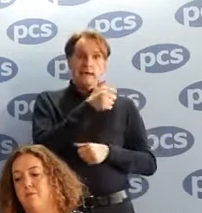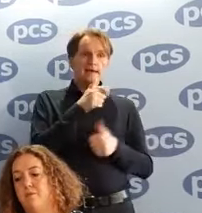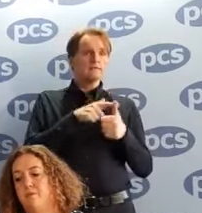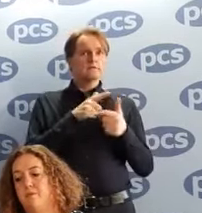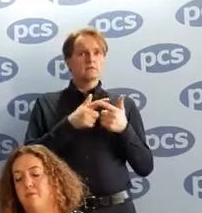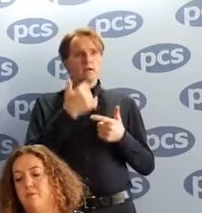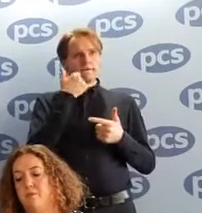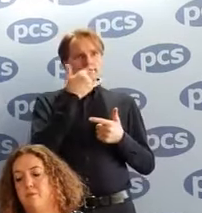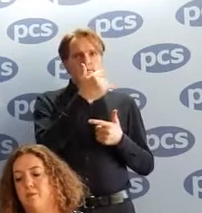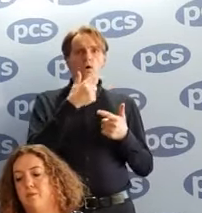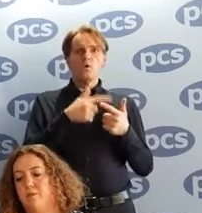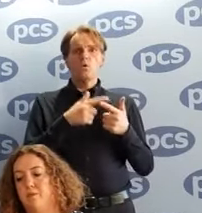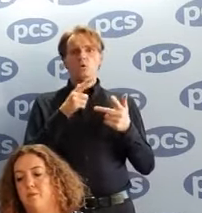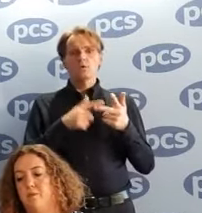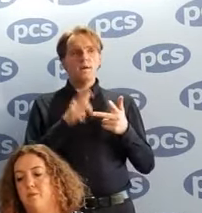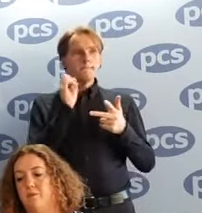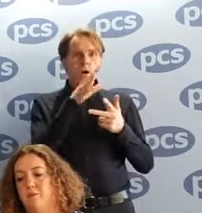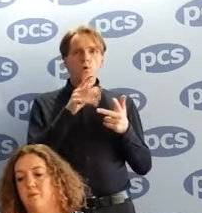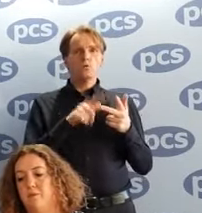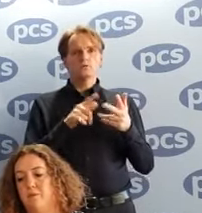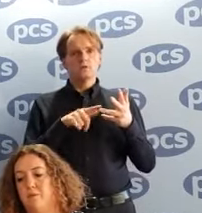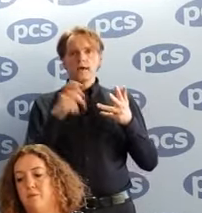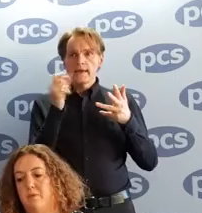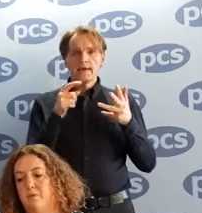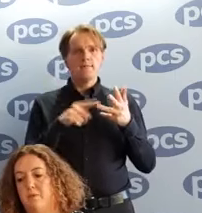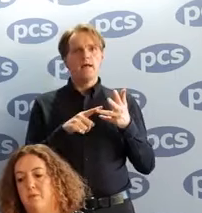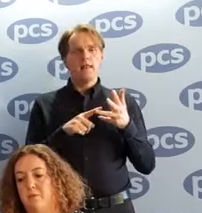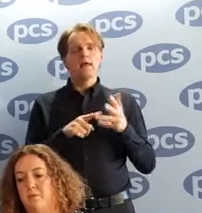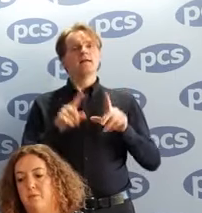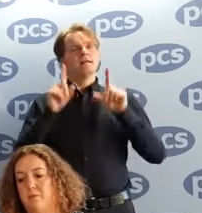by email as well as post. The government in an industrial action ballot